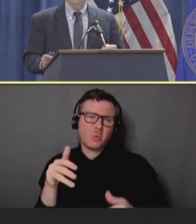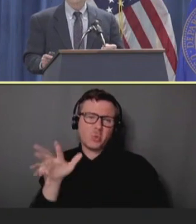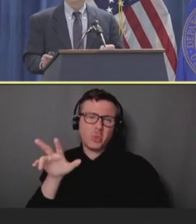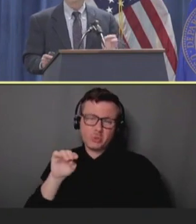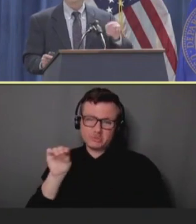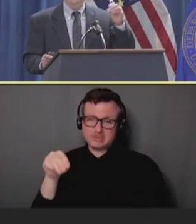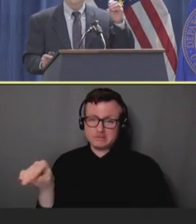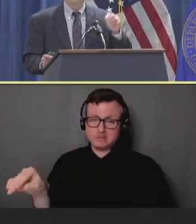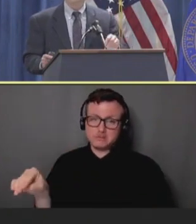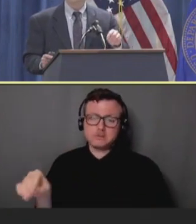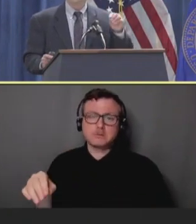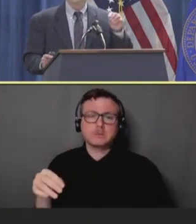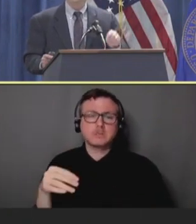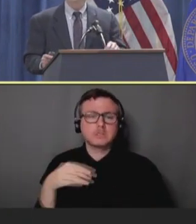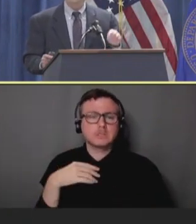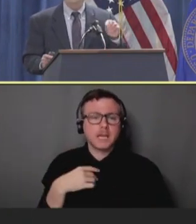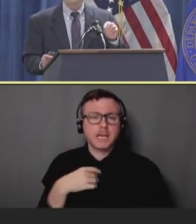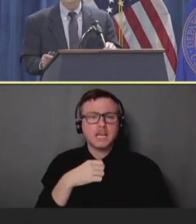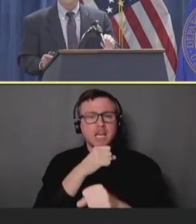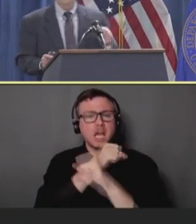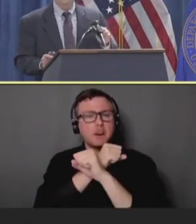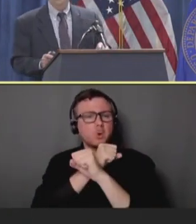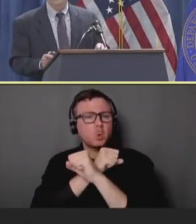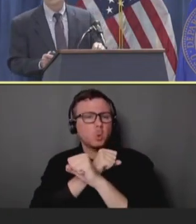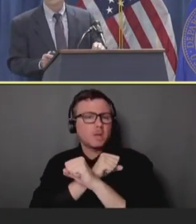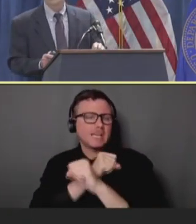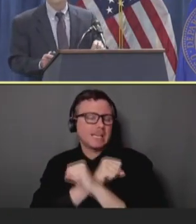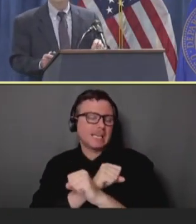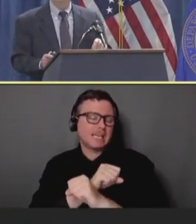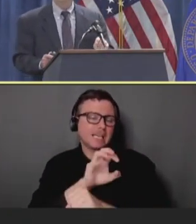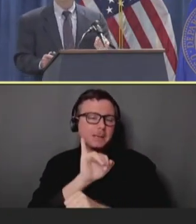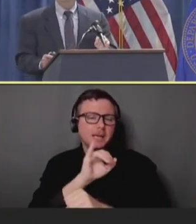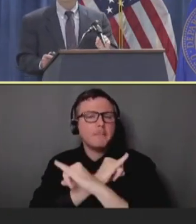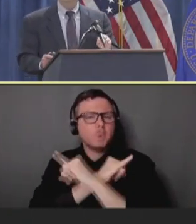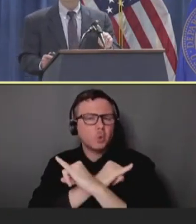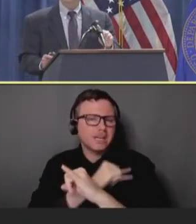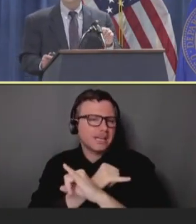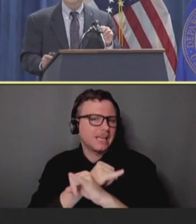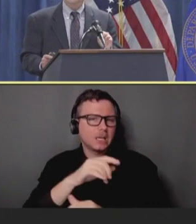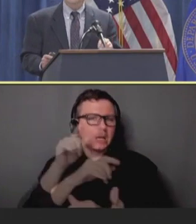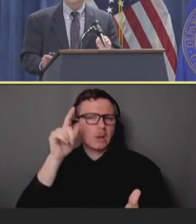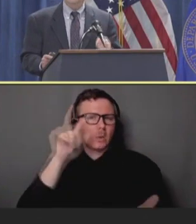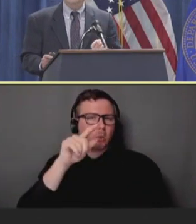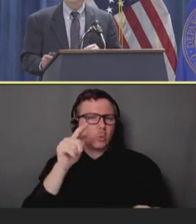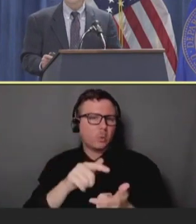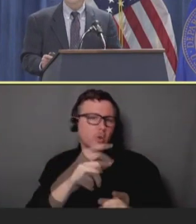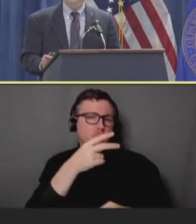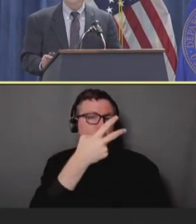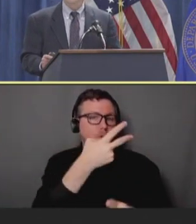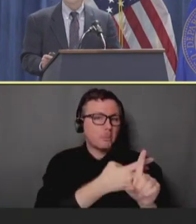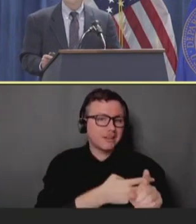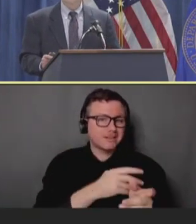And you're looking at immunity dropping very quickly, within two months down to 15 percent.